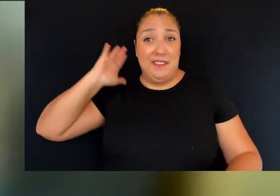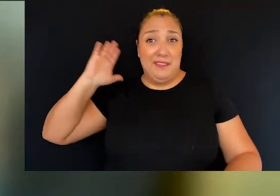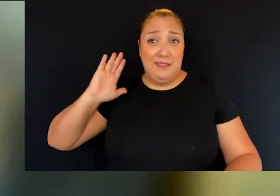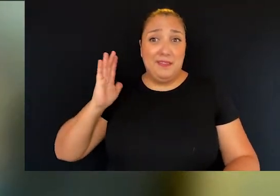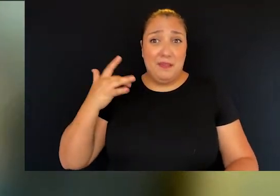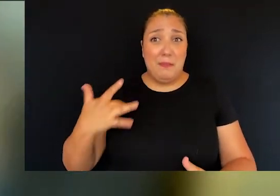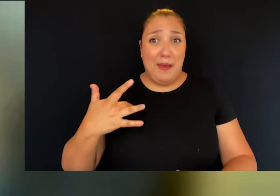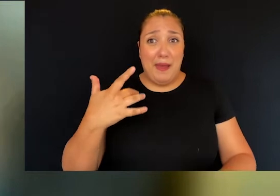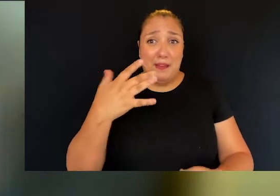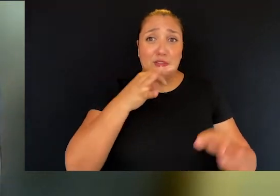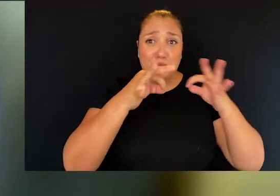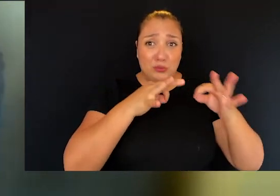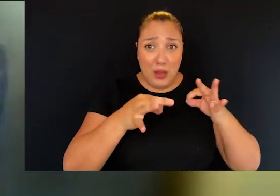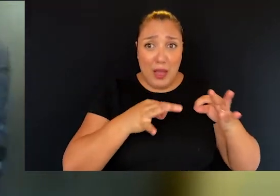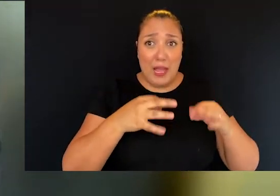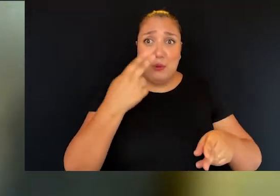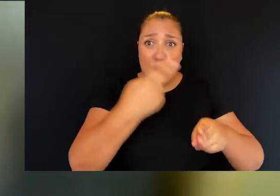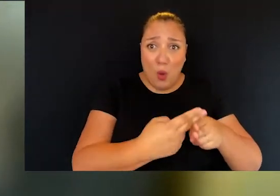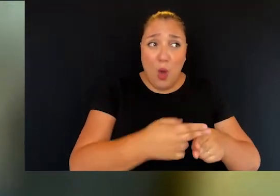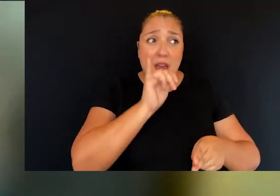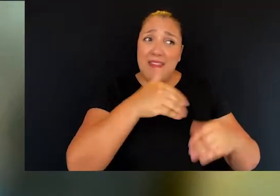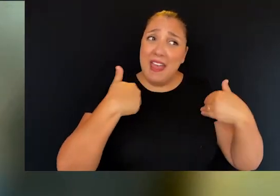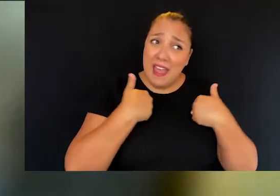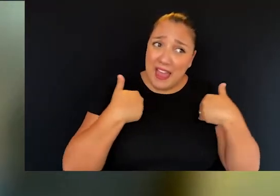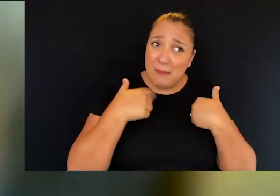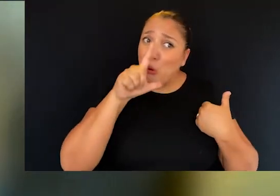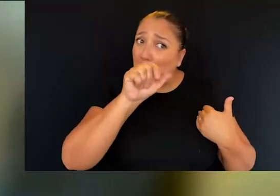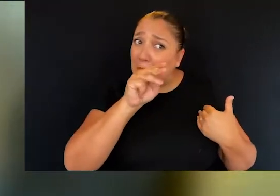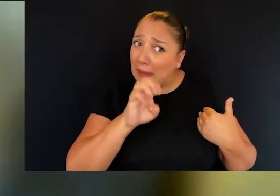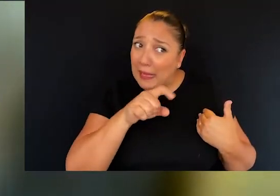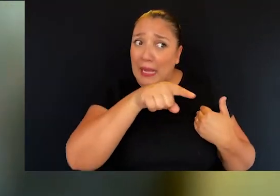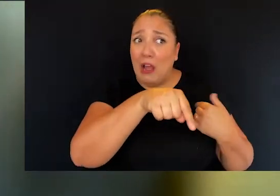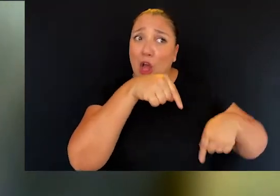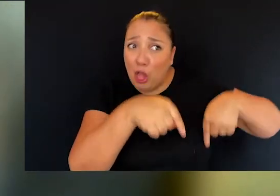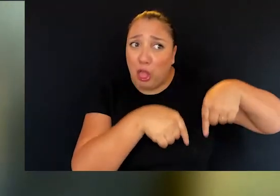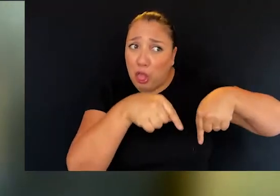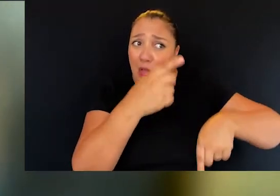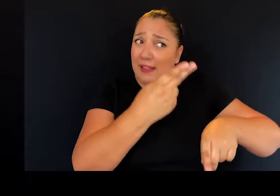or described as and the animal being lame, you can't use them anymore on the farm. Things like that.